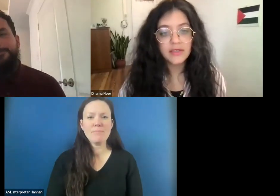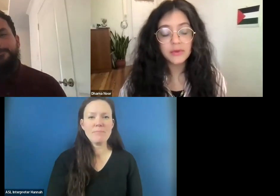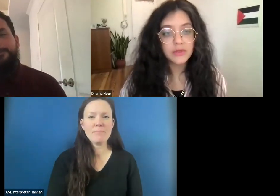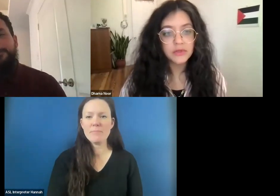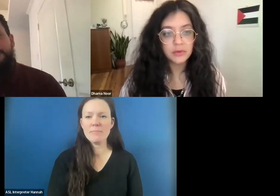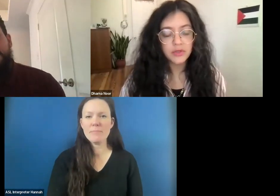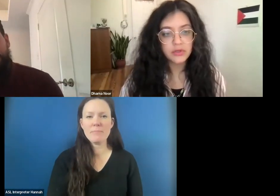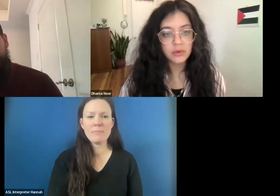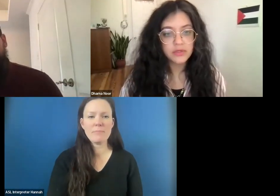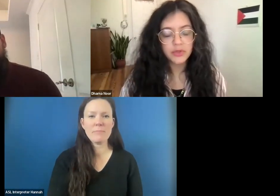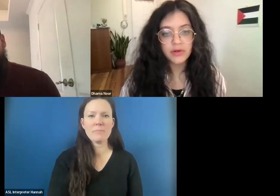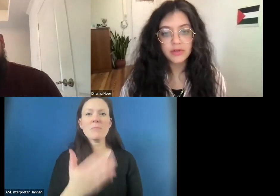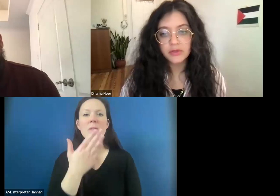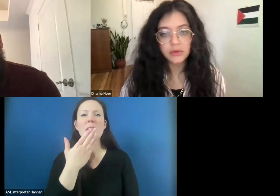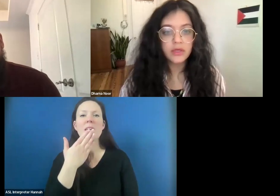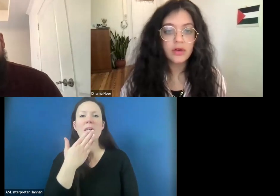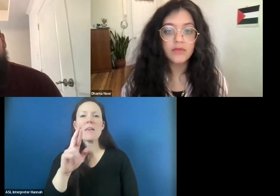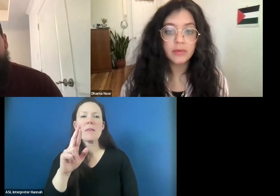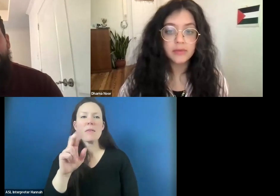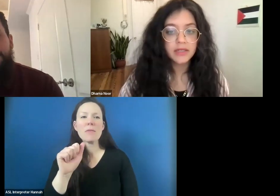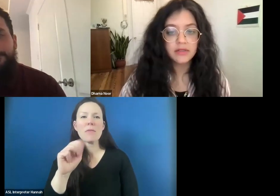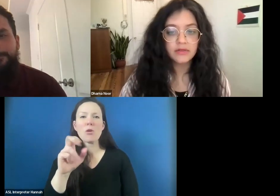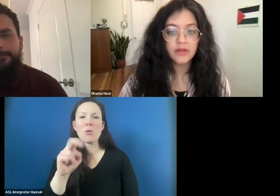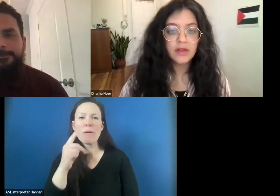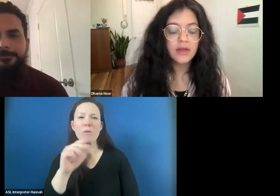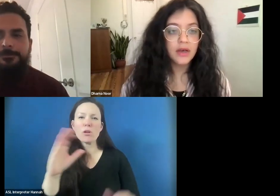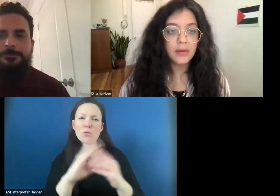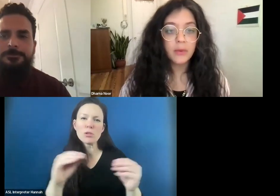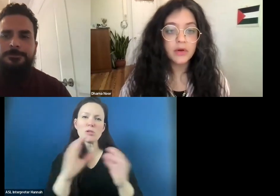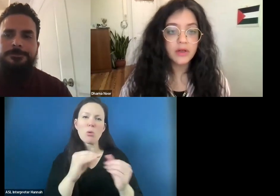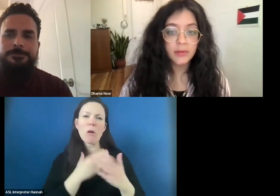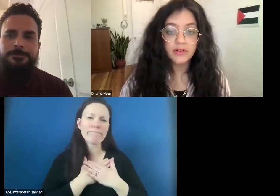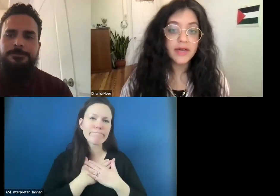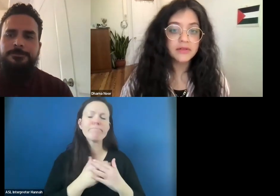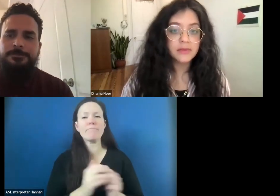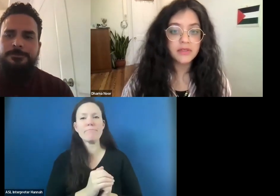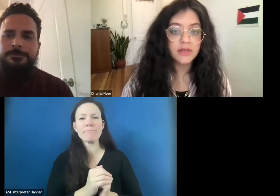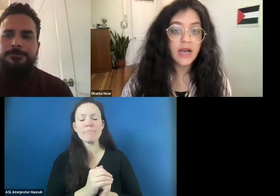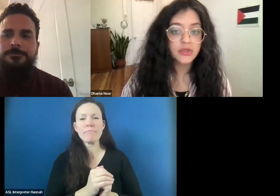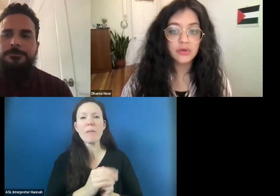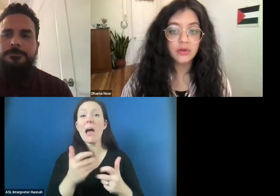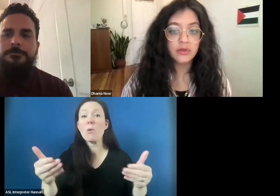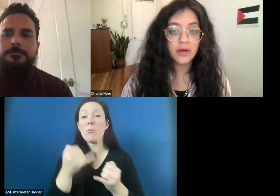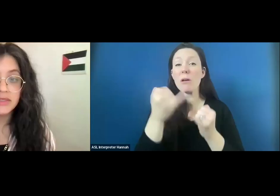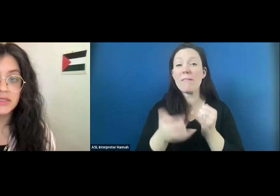Thank you so, so much, as always, for sharing your story and all of that perspective. I want to welcome our final speaker, Ash Nicole Lamont,